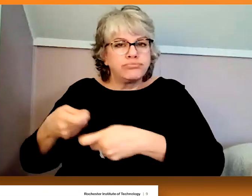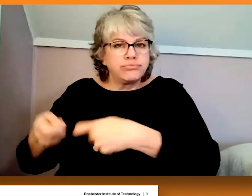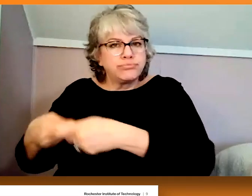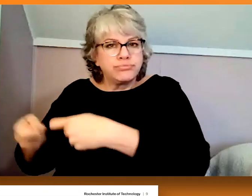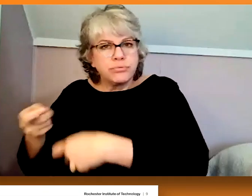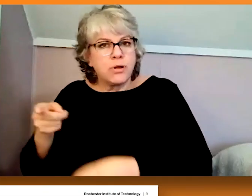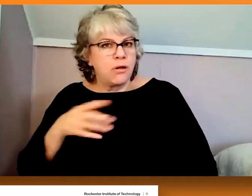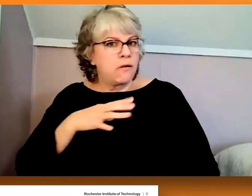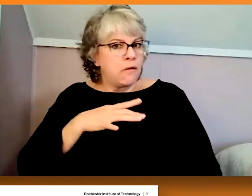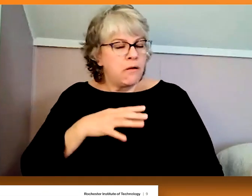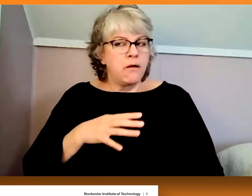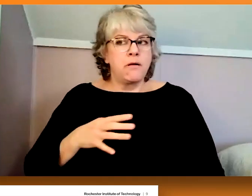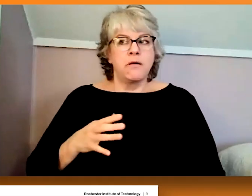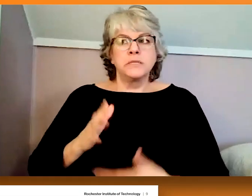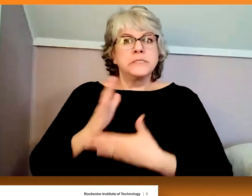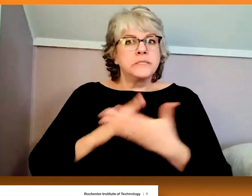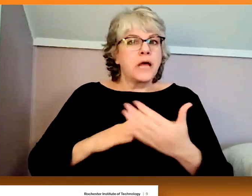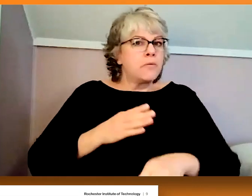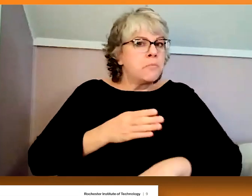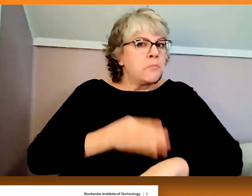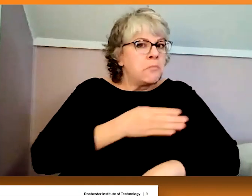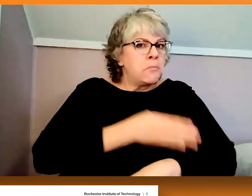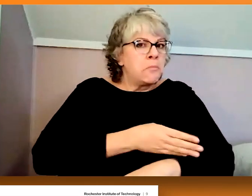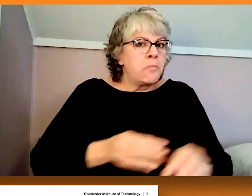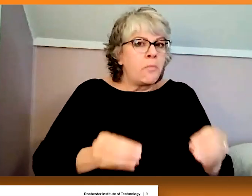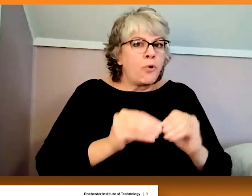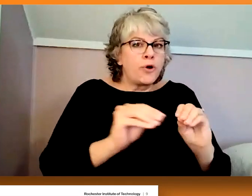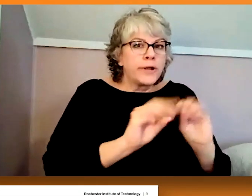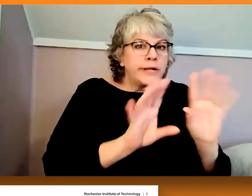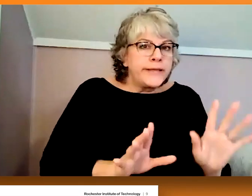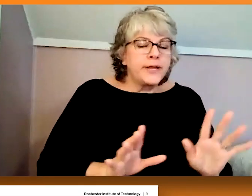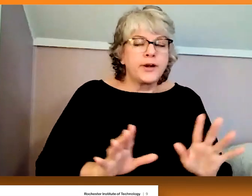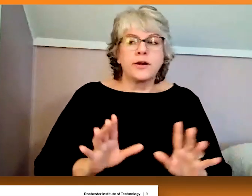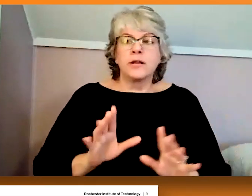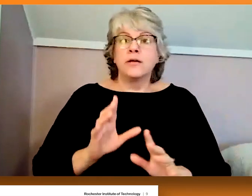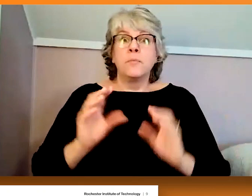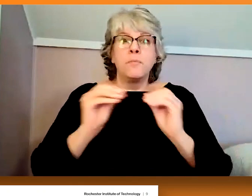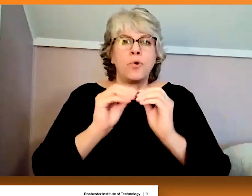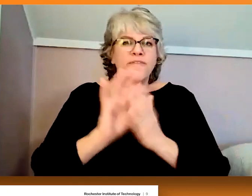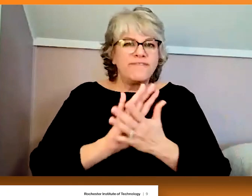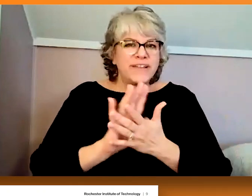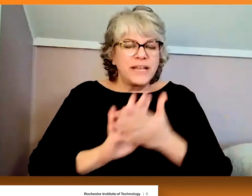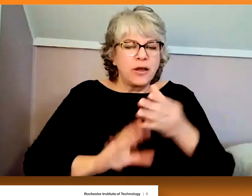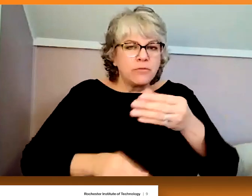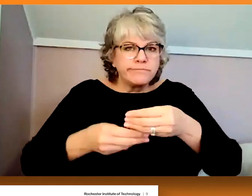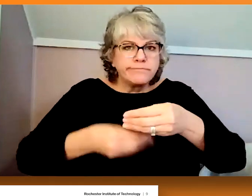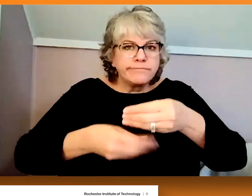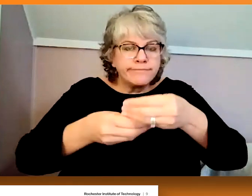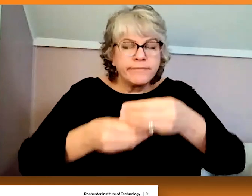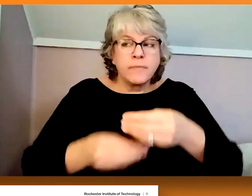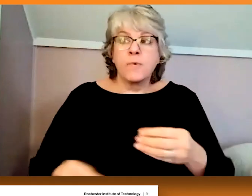are more clear. They created more videos, and they've added new features since I've used this last,